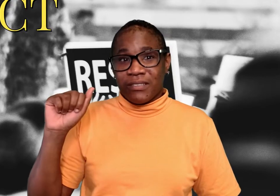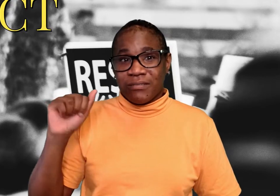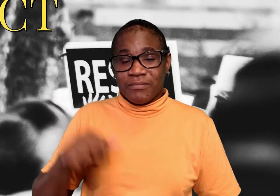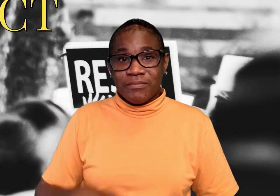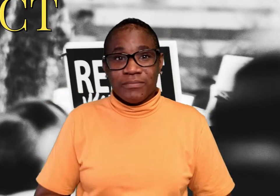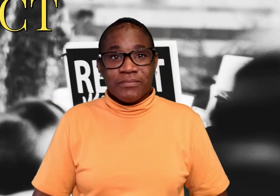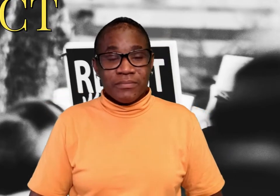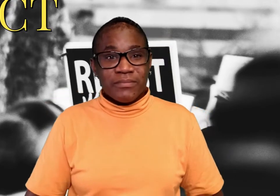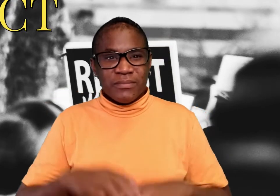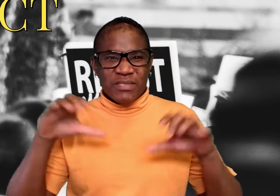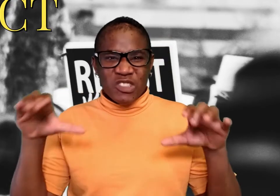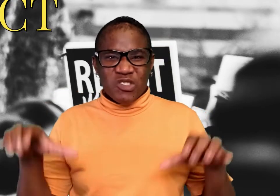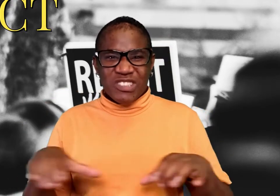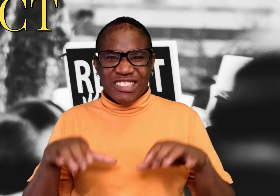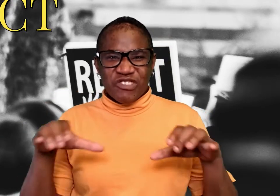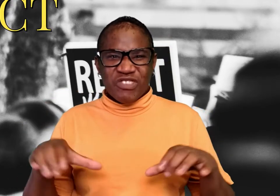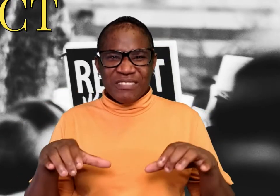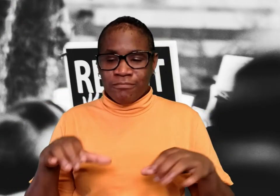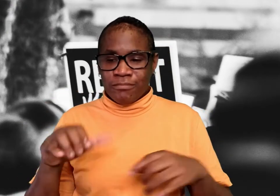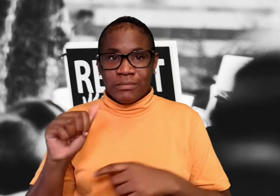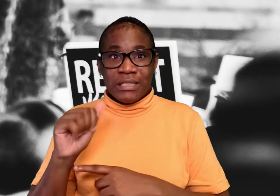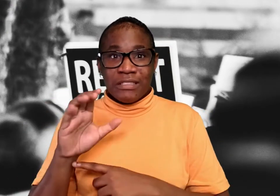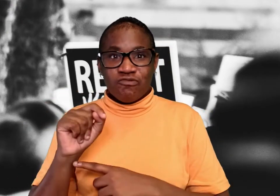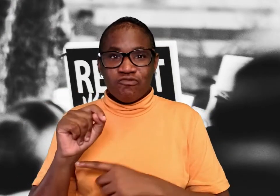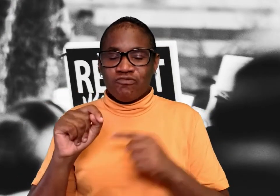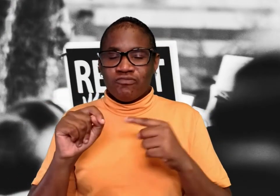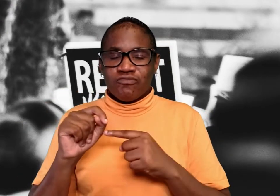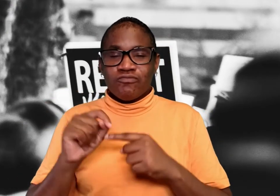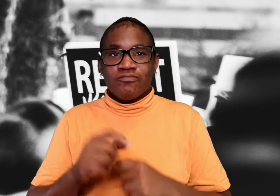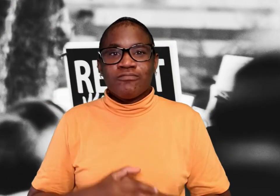“A” Act. Take action!